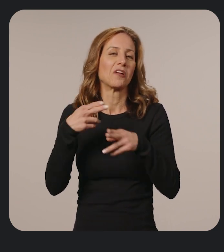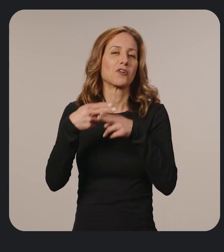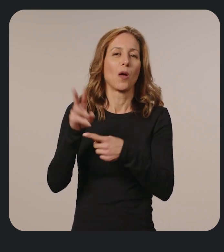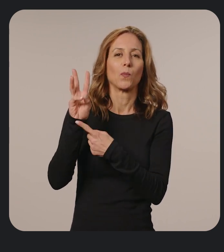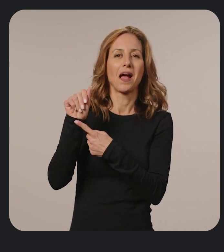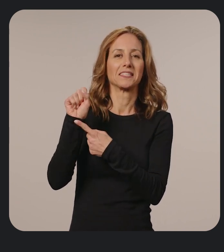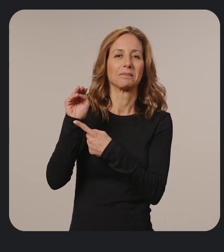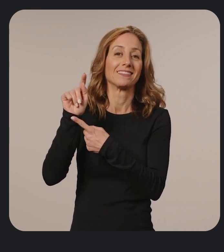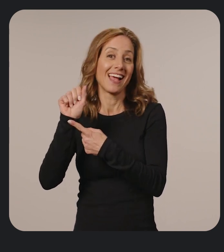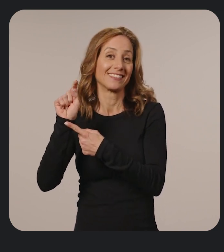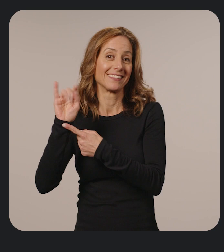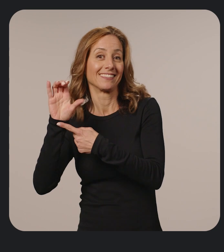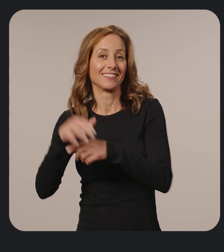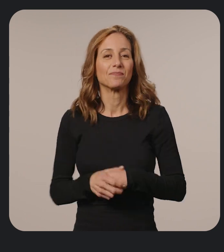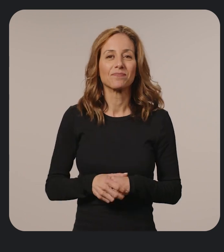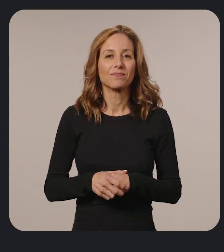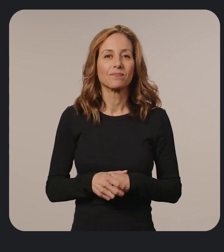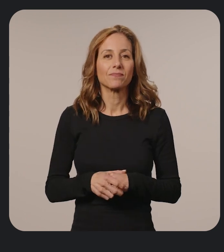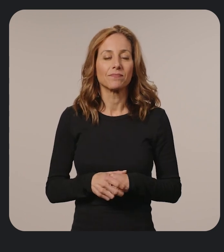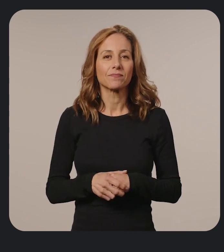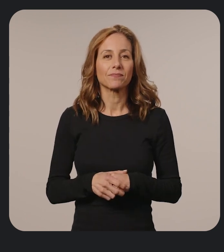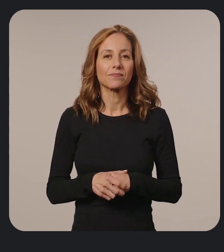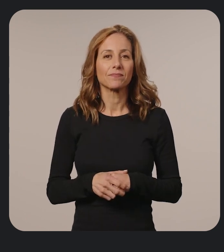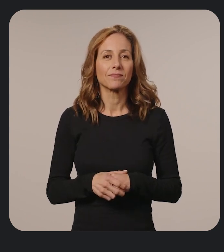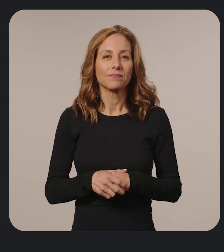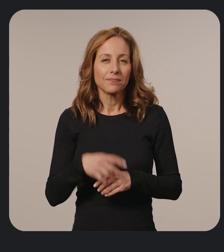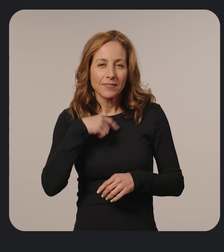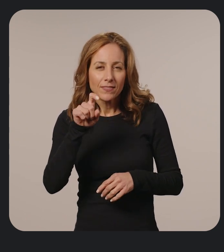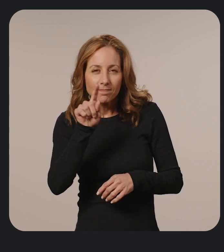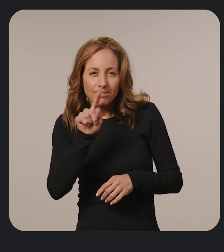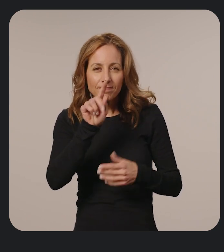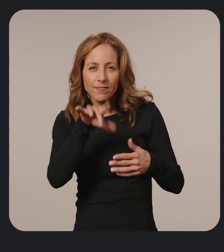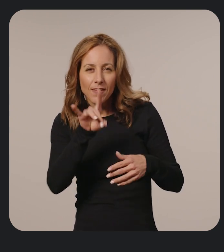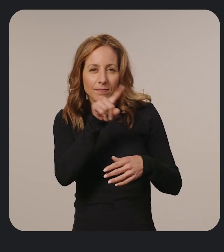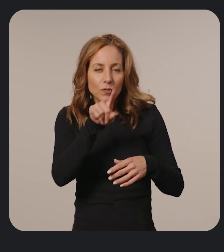Let's call it wasmtastic. You're going to need somewhere to host this web app, right?